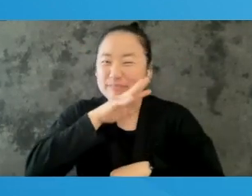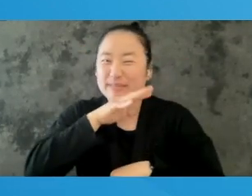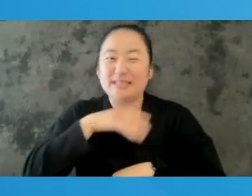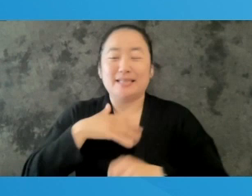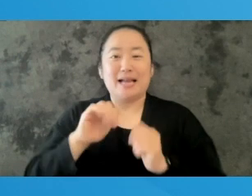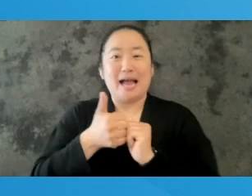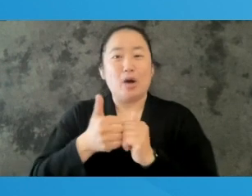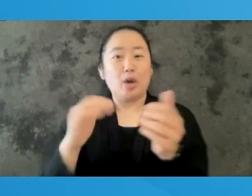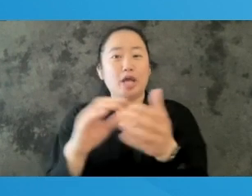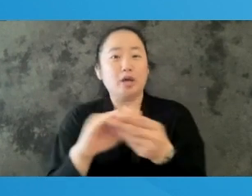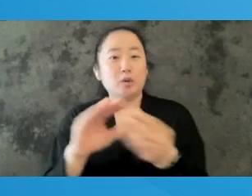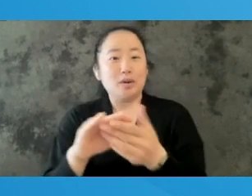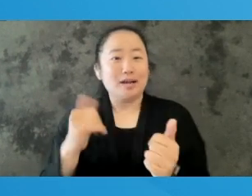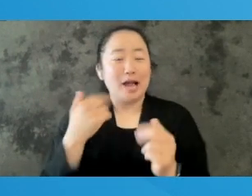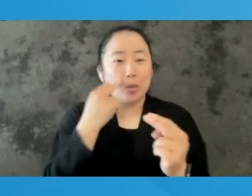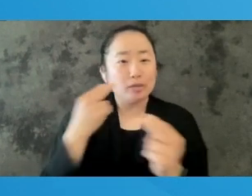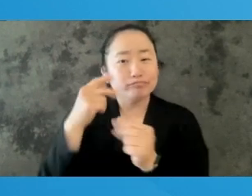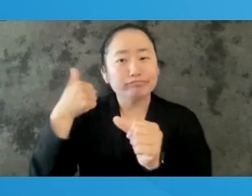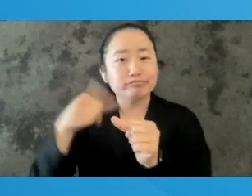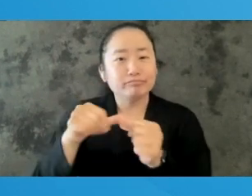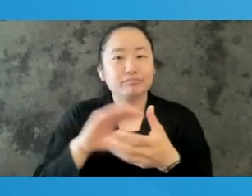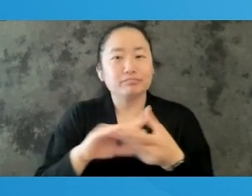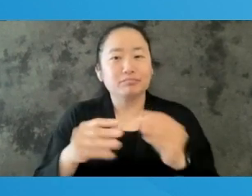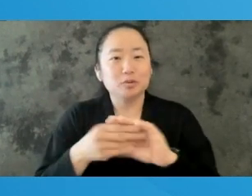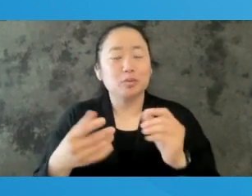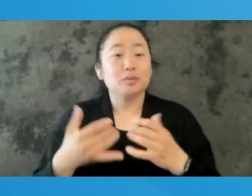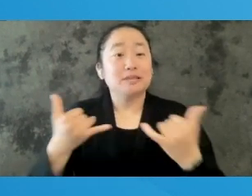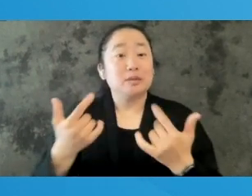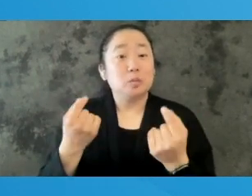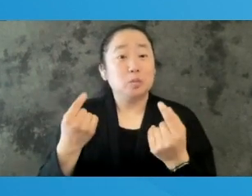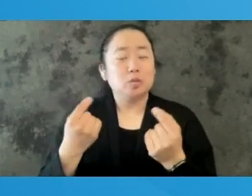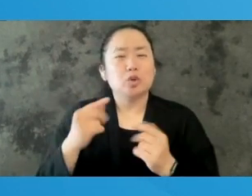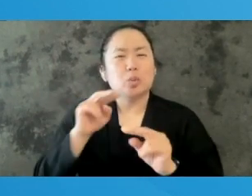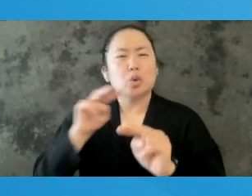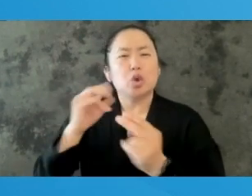Today we'll be exploring an artwork that looks back through layers of history, bringing new